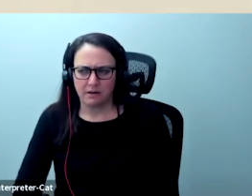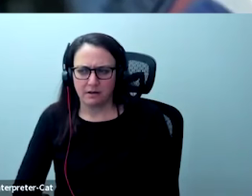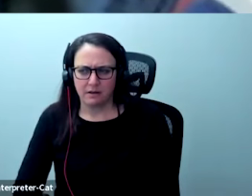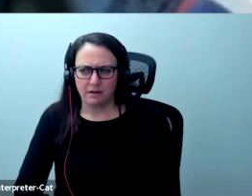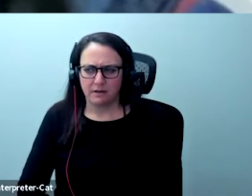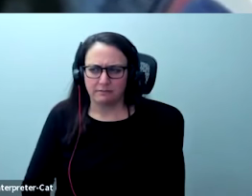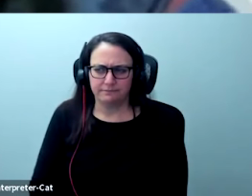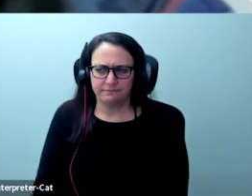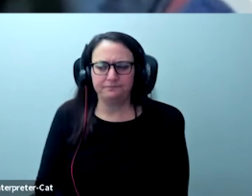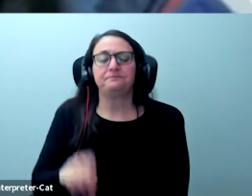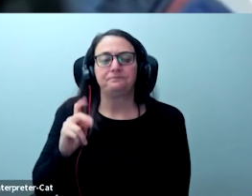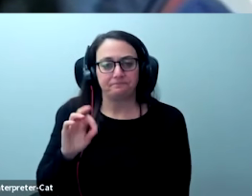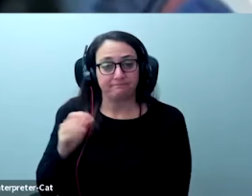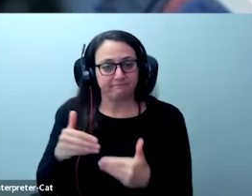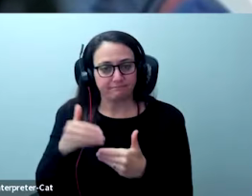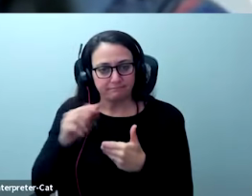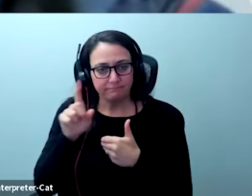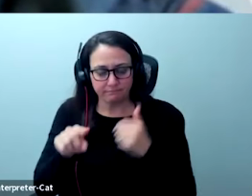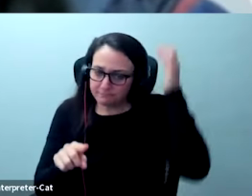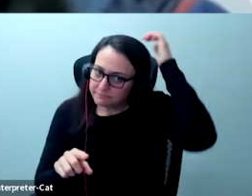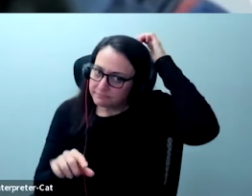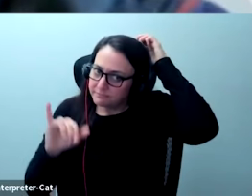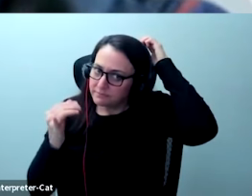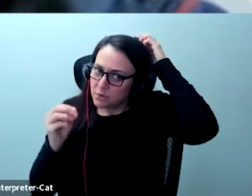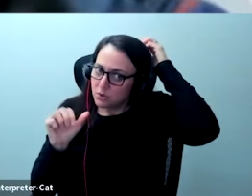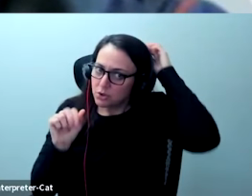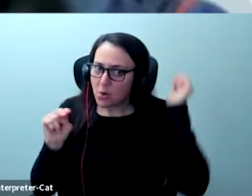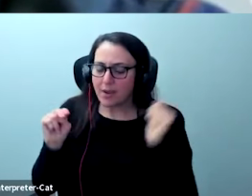Thanks. So next question is from Joe N., "How can we make sure